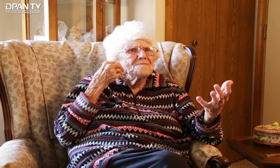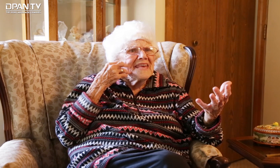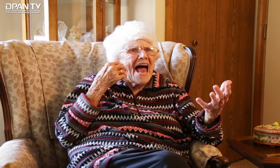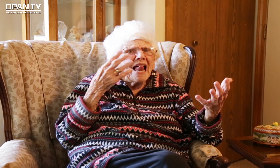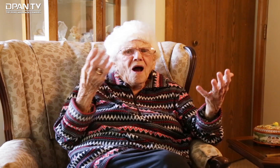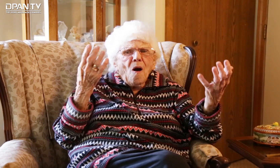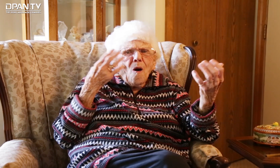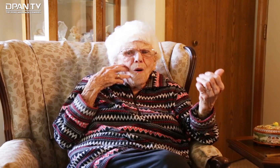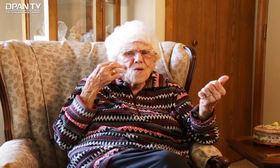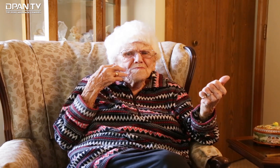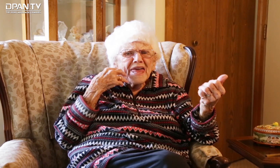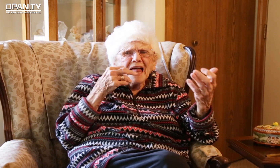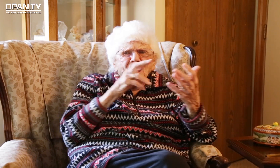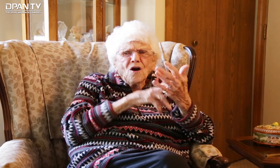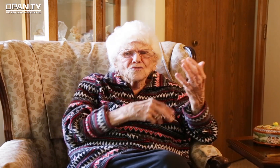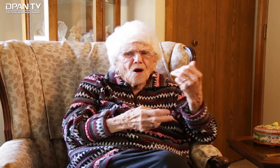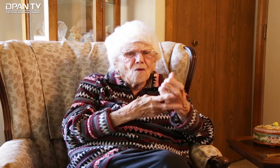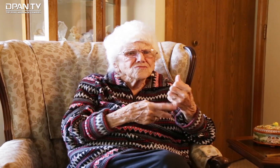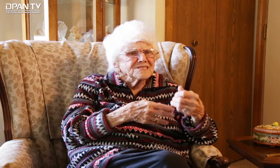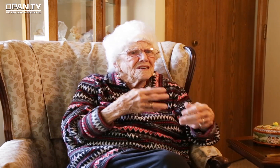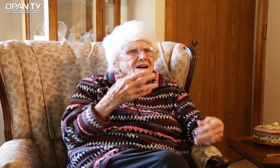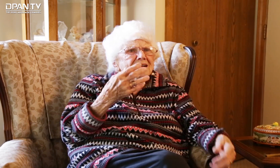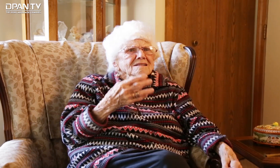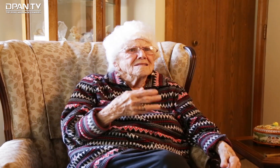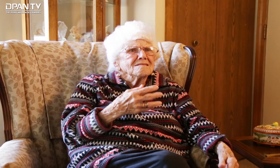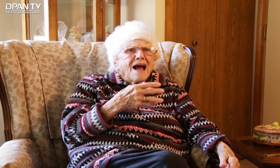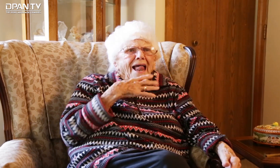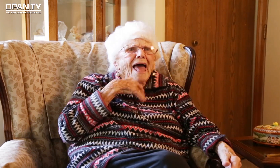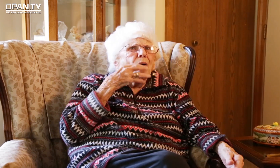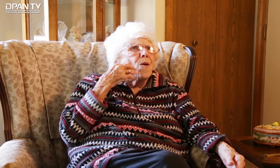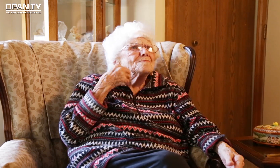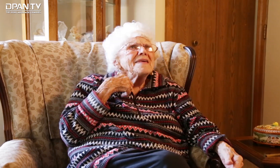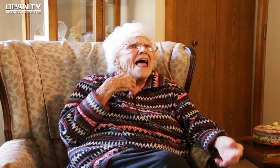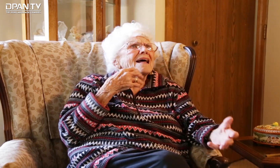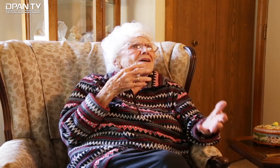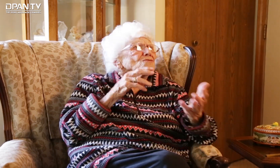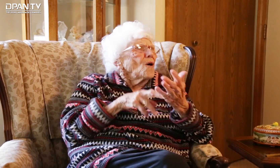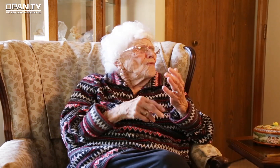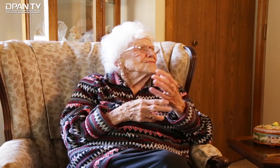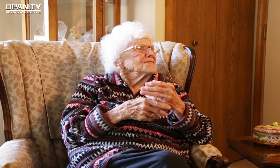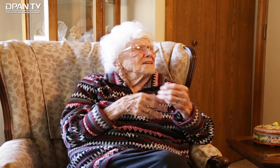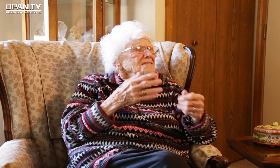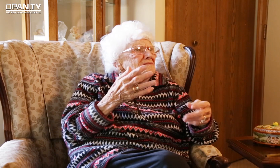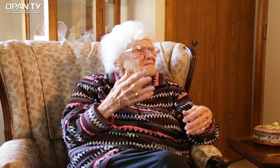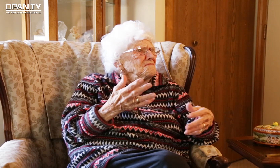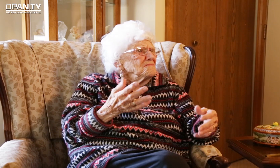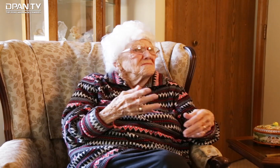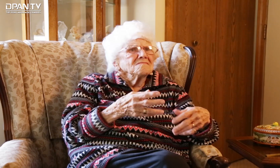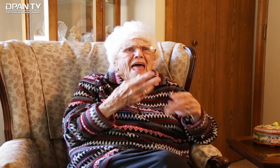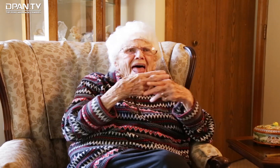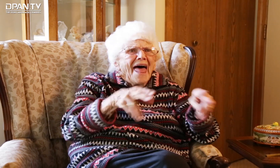Oatmeal, Toast. I like Oatmeal and Toast.